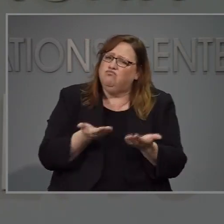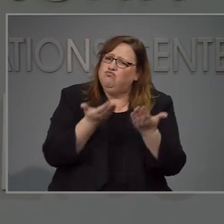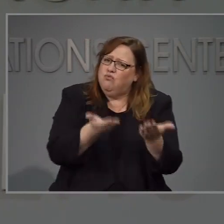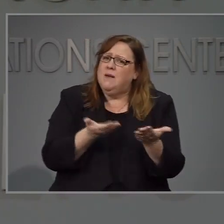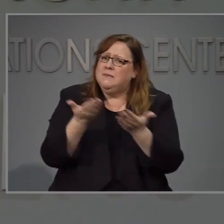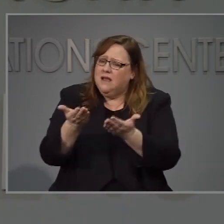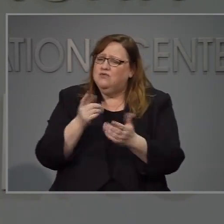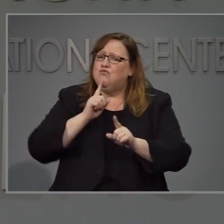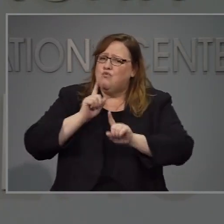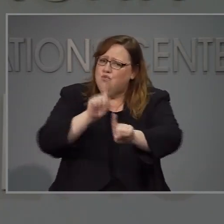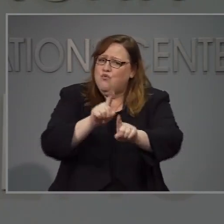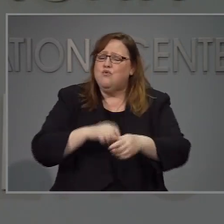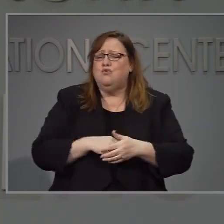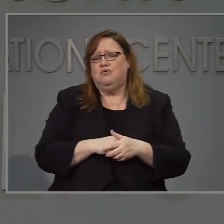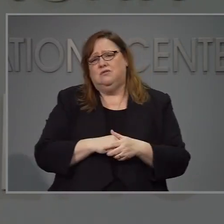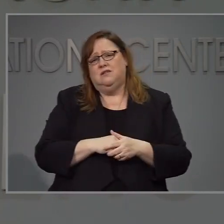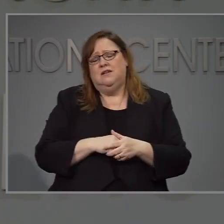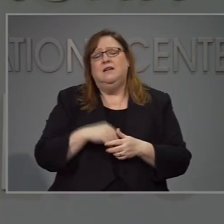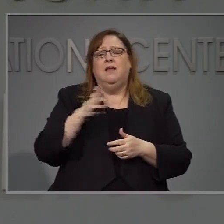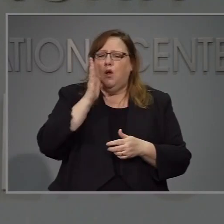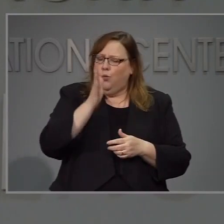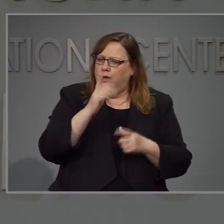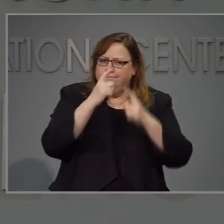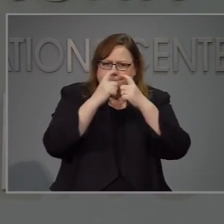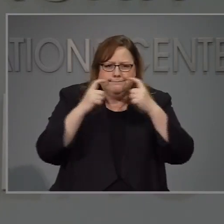EVERYBODY CAN STICK TOGETHER LOOK OUT FOR EACH OTHER AND